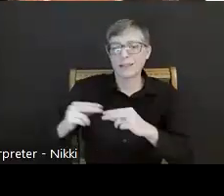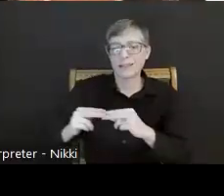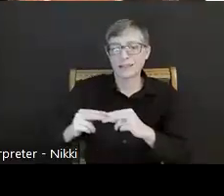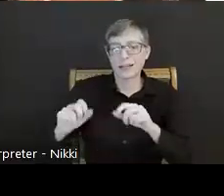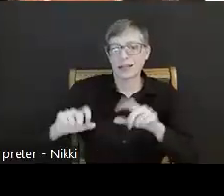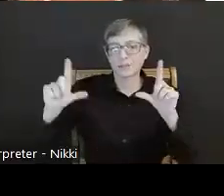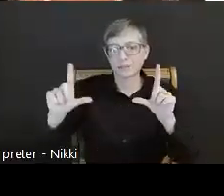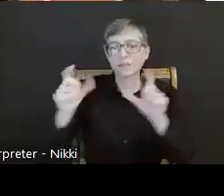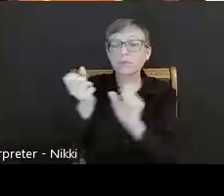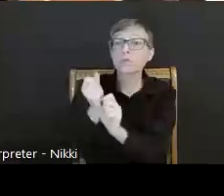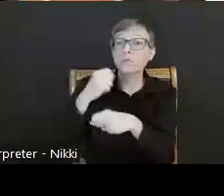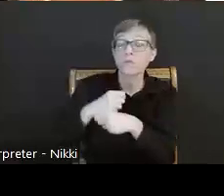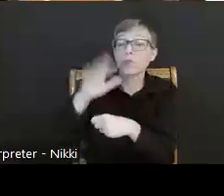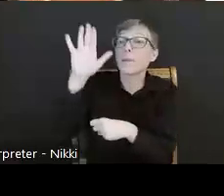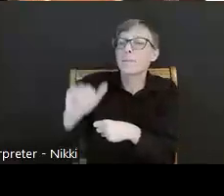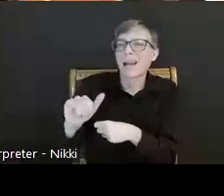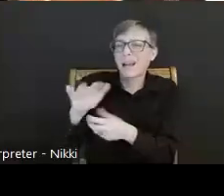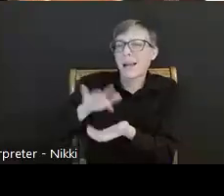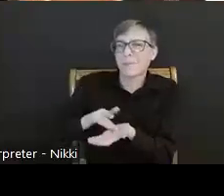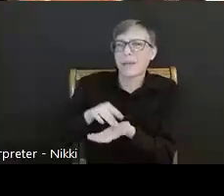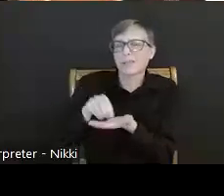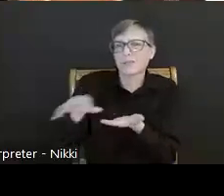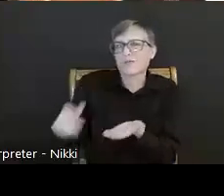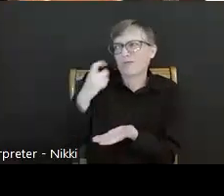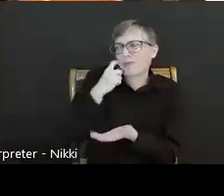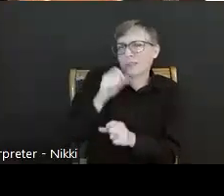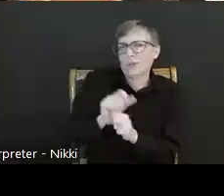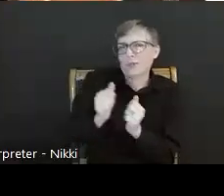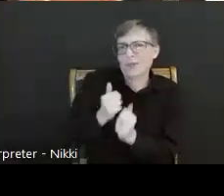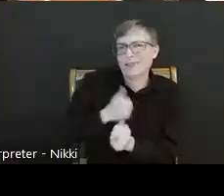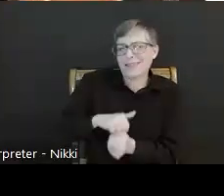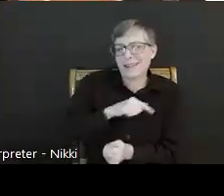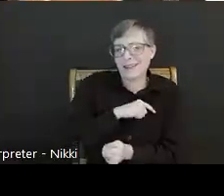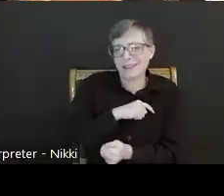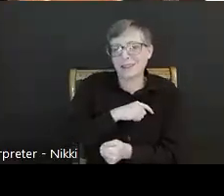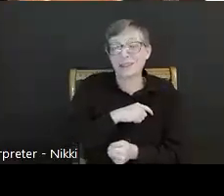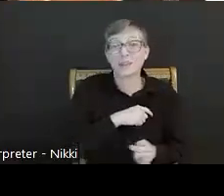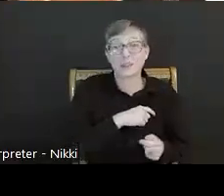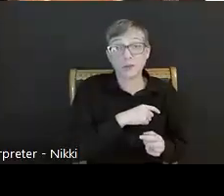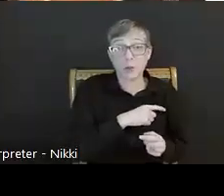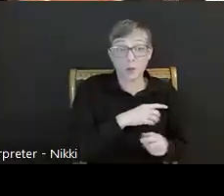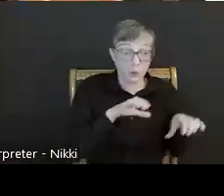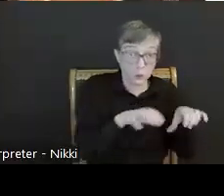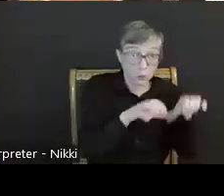who rotated with us uh recently about dos and don'ts for appropriate documentation of um an